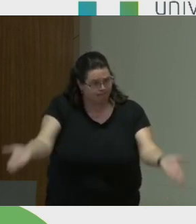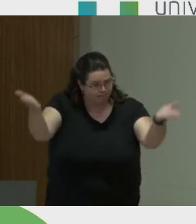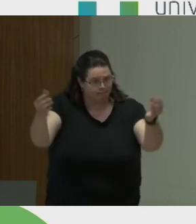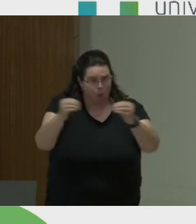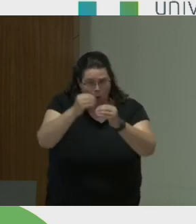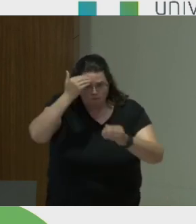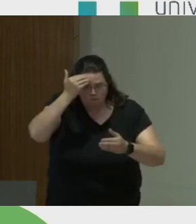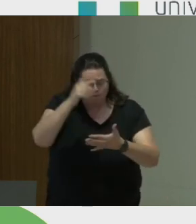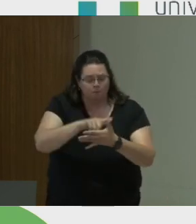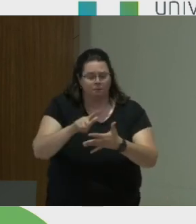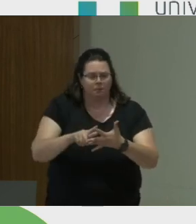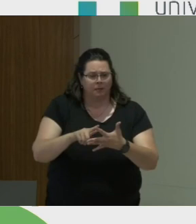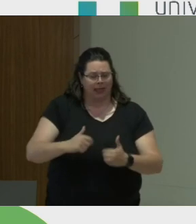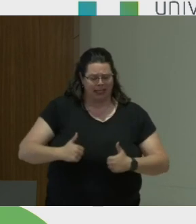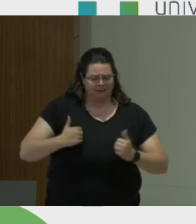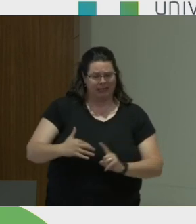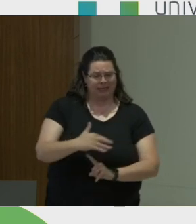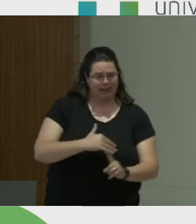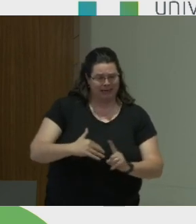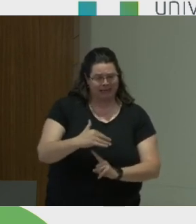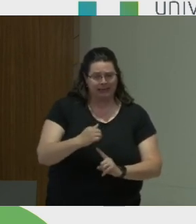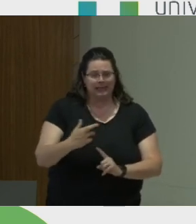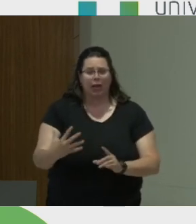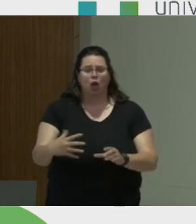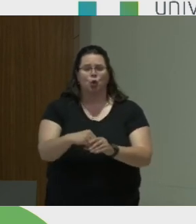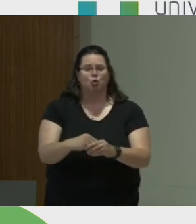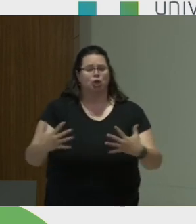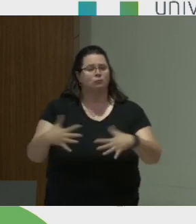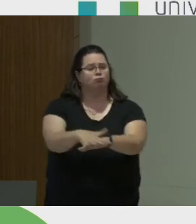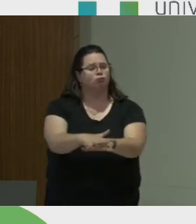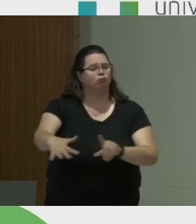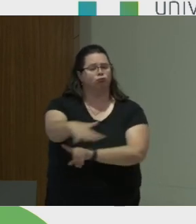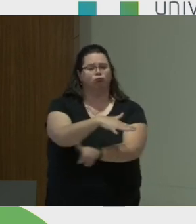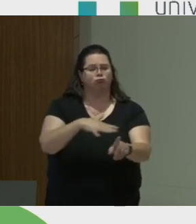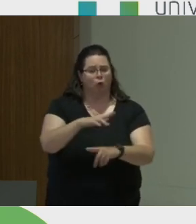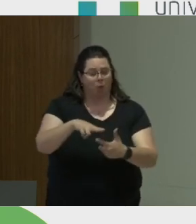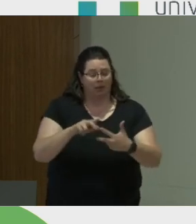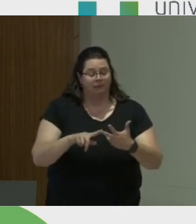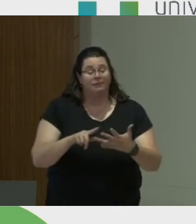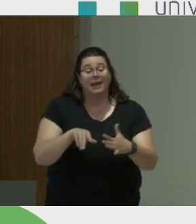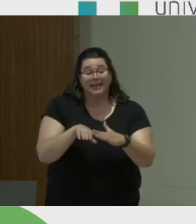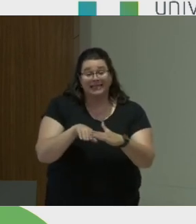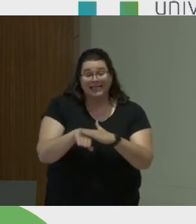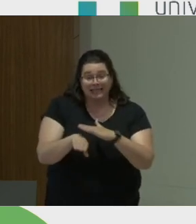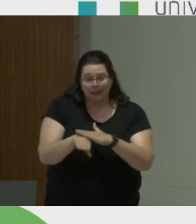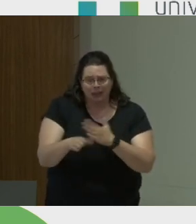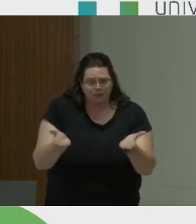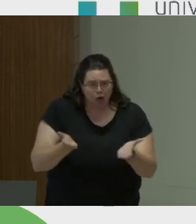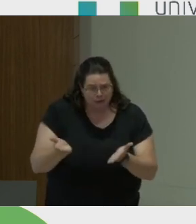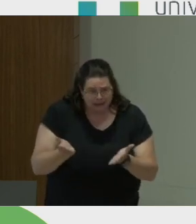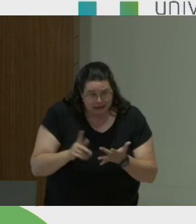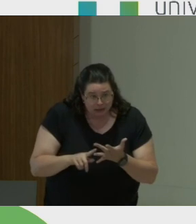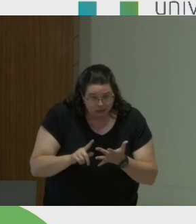spaces and inclusion in the normal society, accessibility of services, individualization